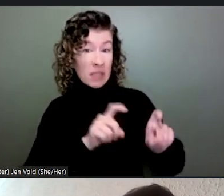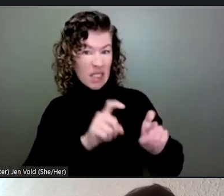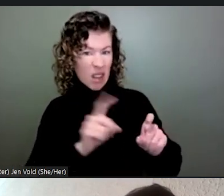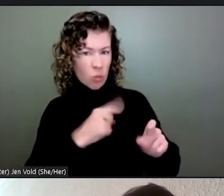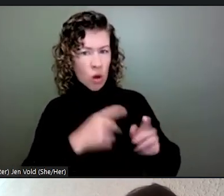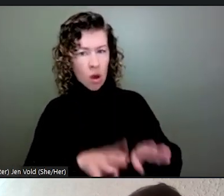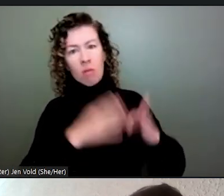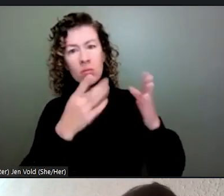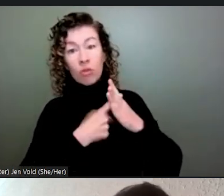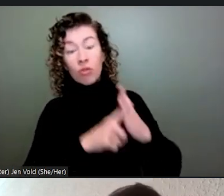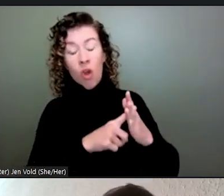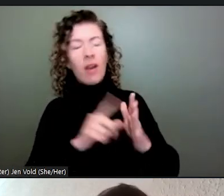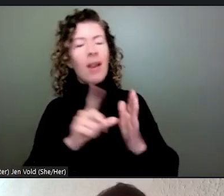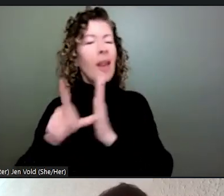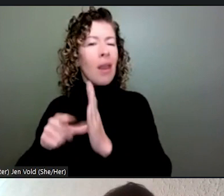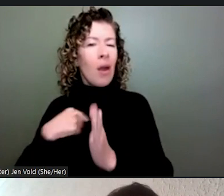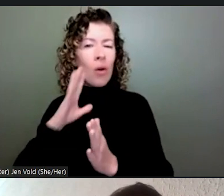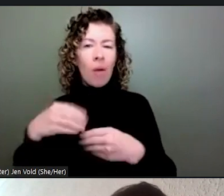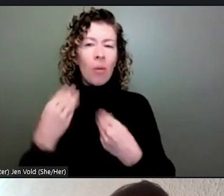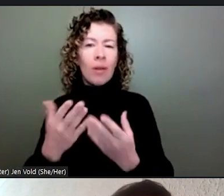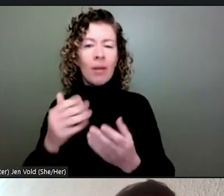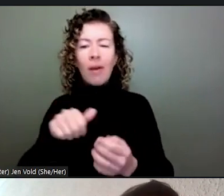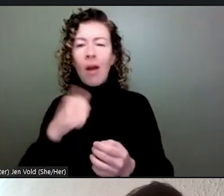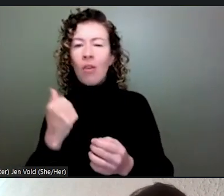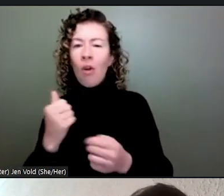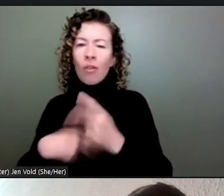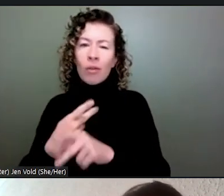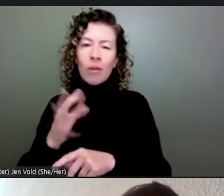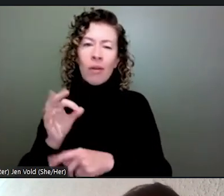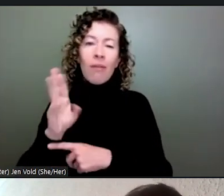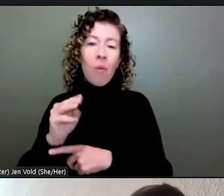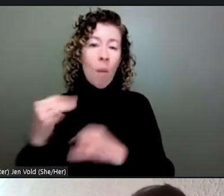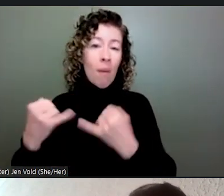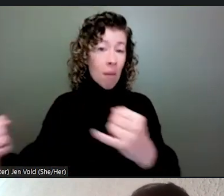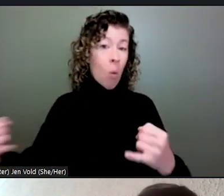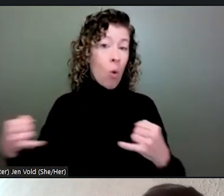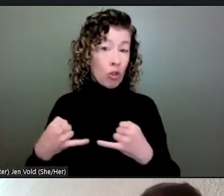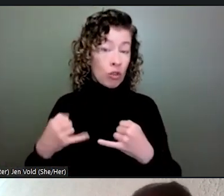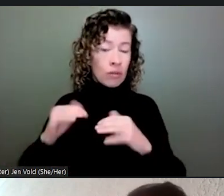Later on, I'm going to give a kind of another form of borders and the ways that borders